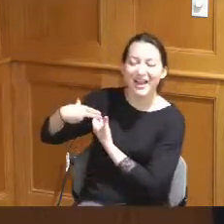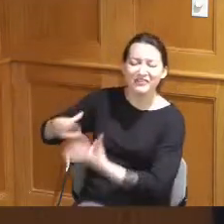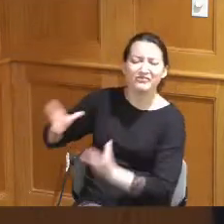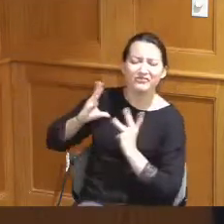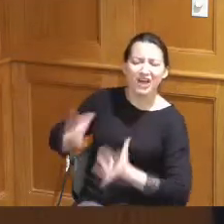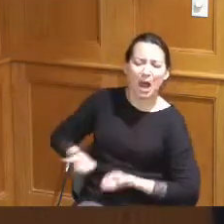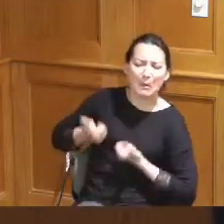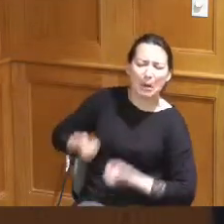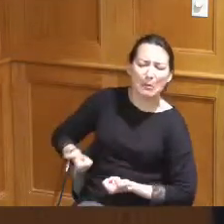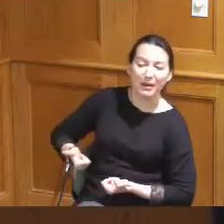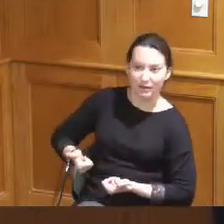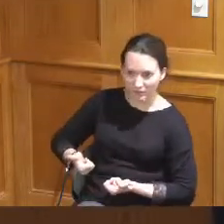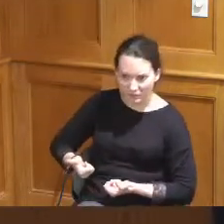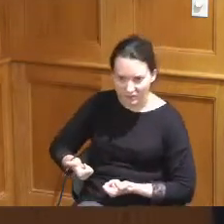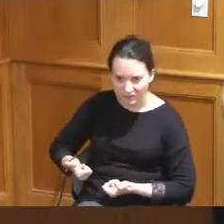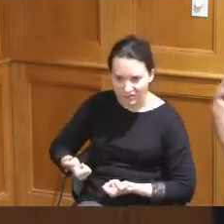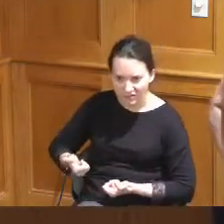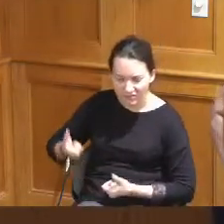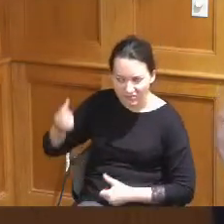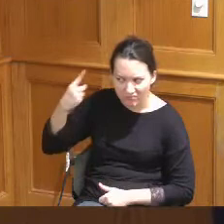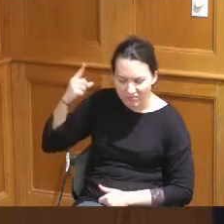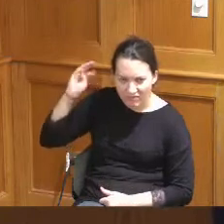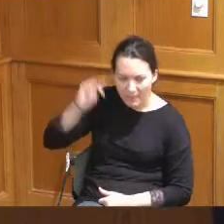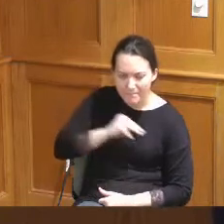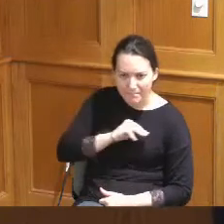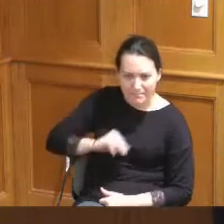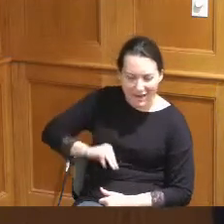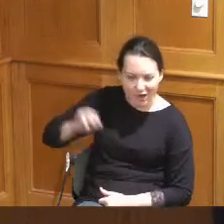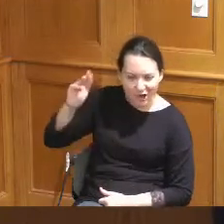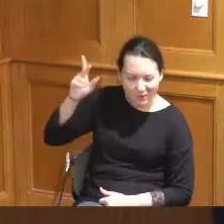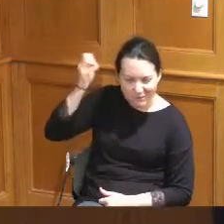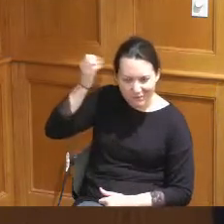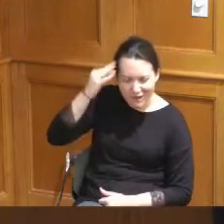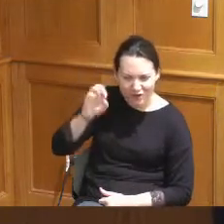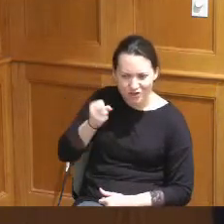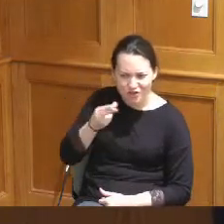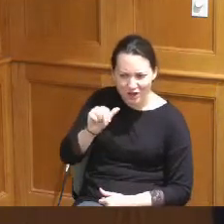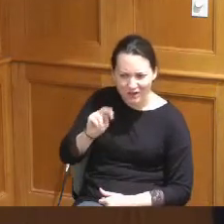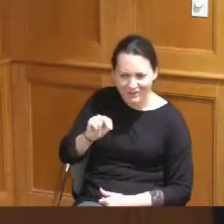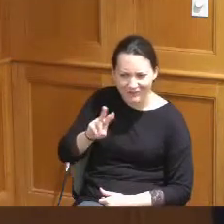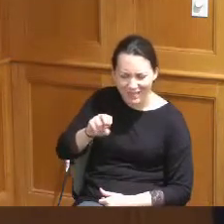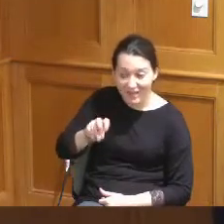but I understand the Mayor of Sharonville is not okay but Hartman I understand is not okay